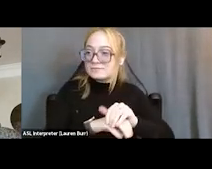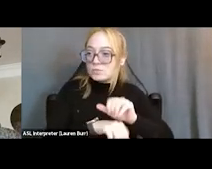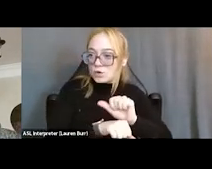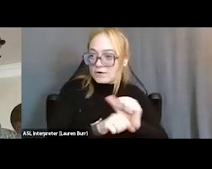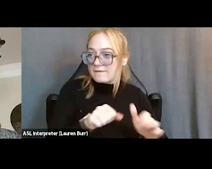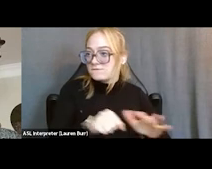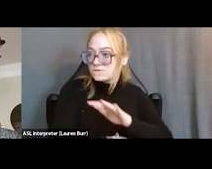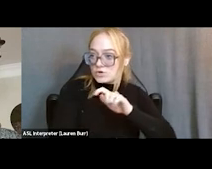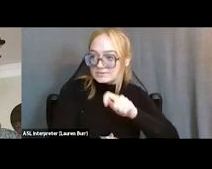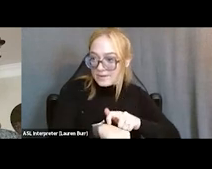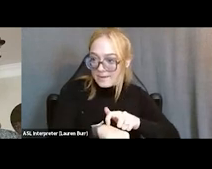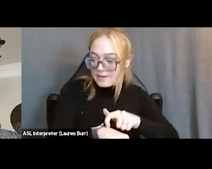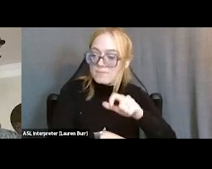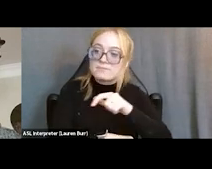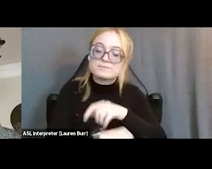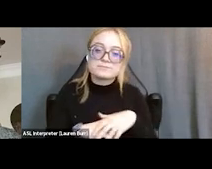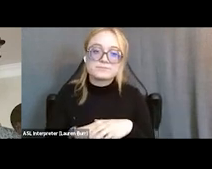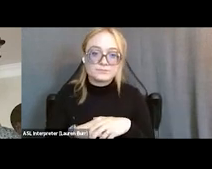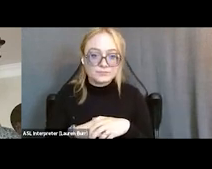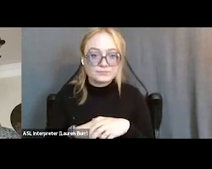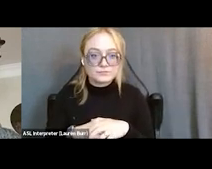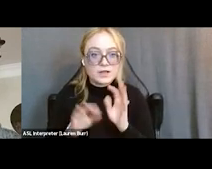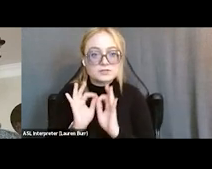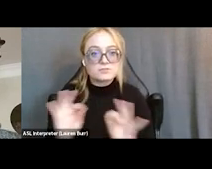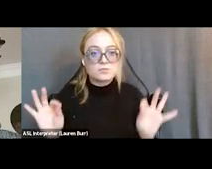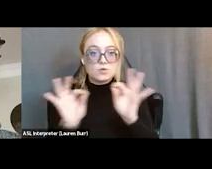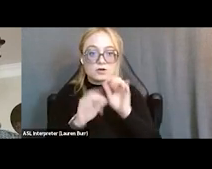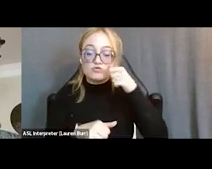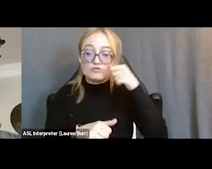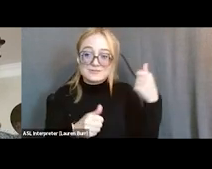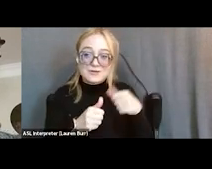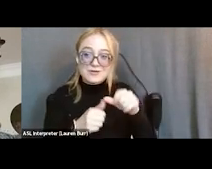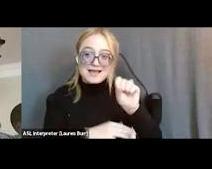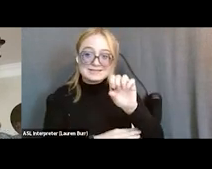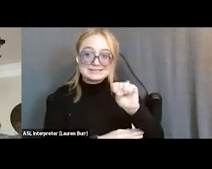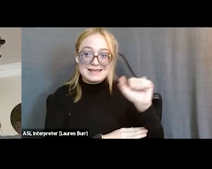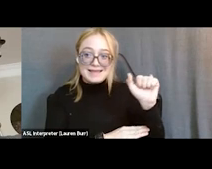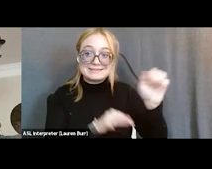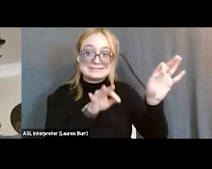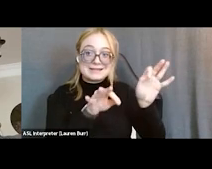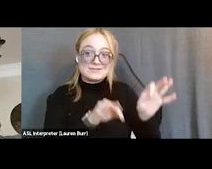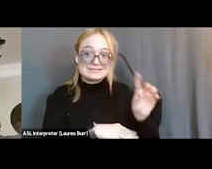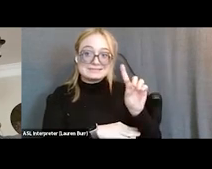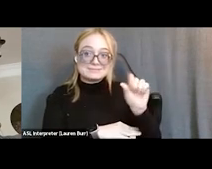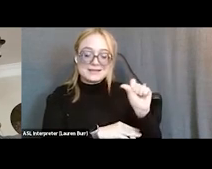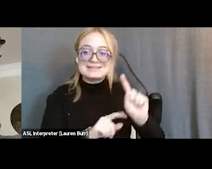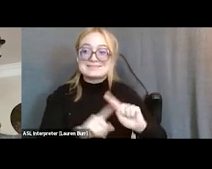it's important to remember that the SSA definition of disability is different than how the VA defines disability